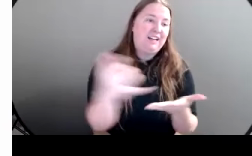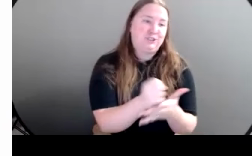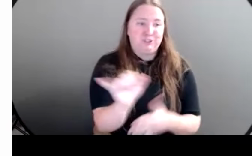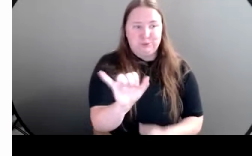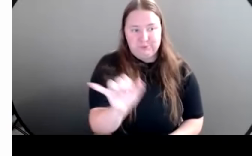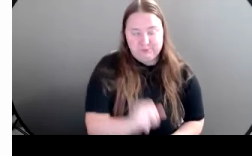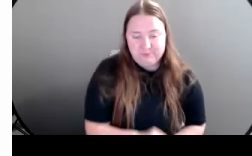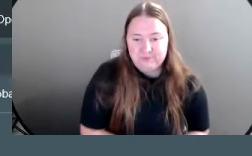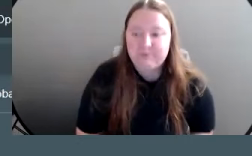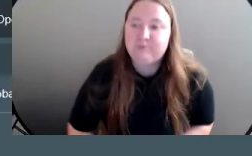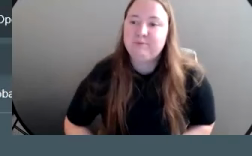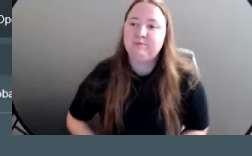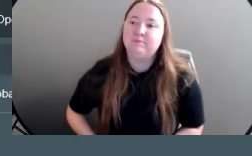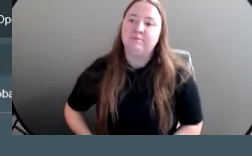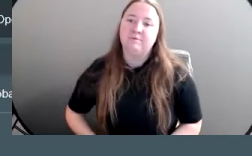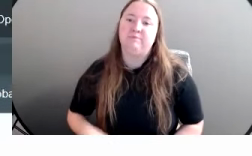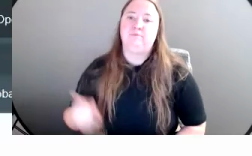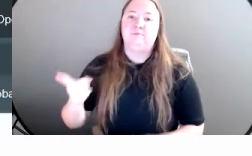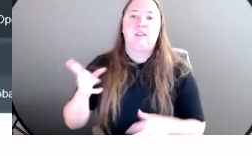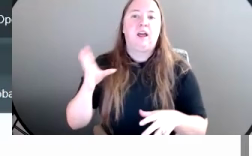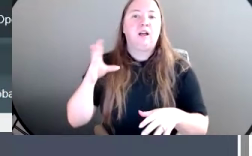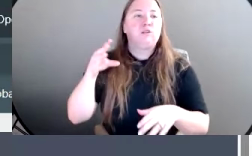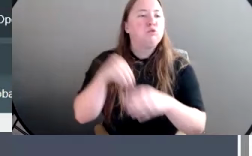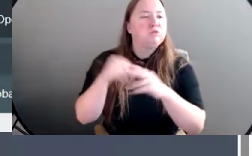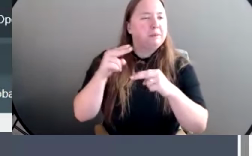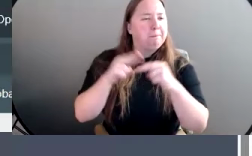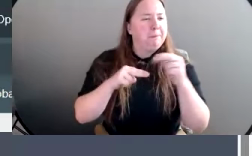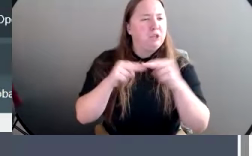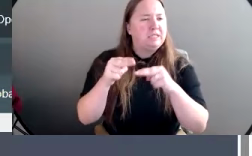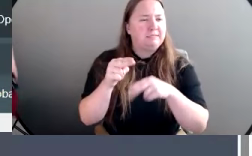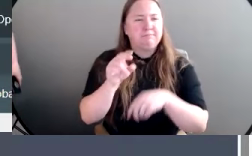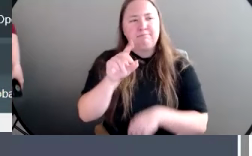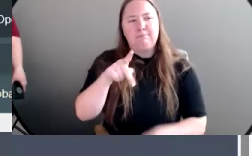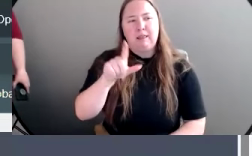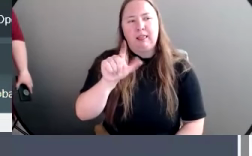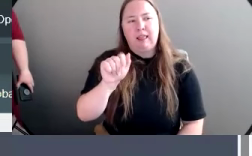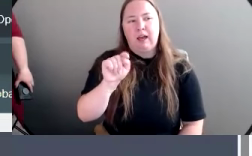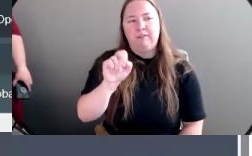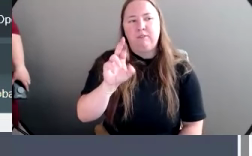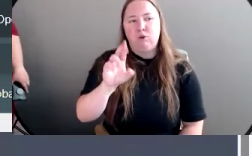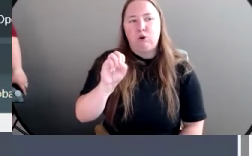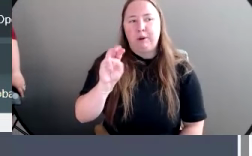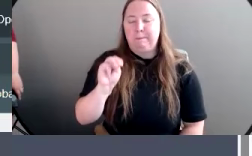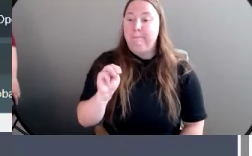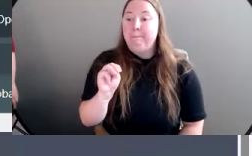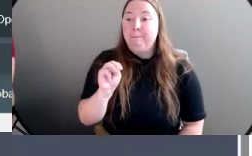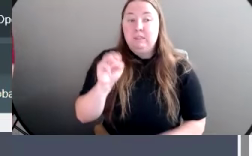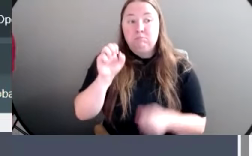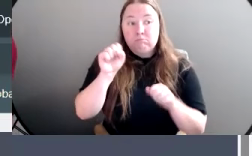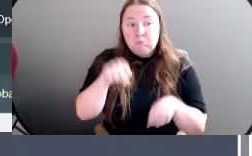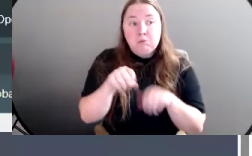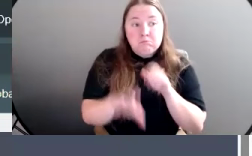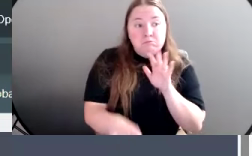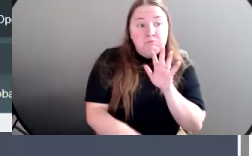It also includes a building platform. So, you can not only find OER in here,